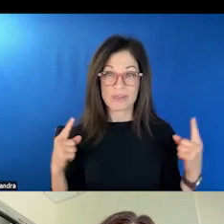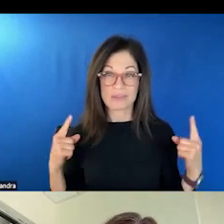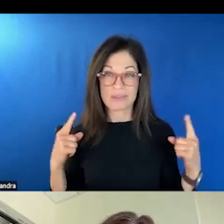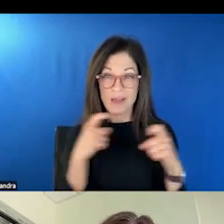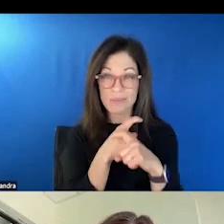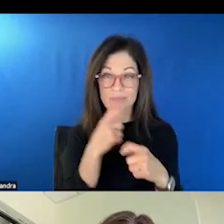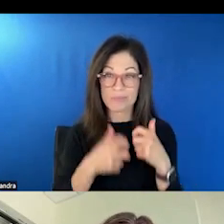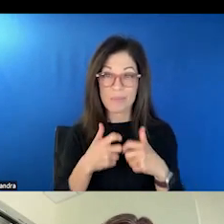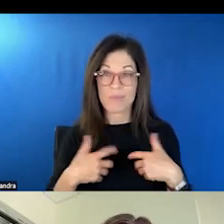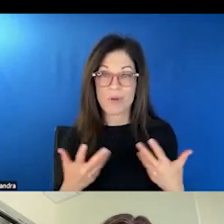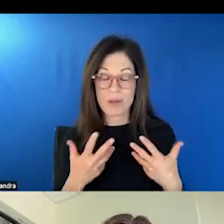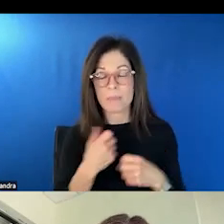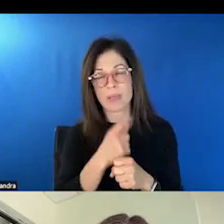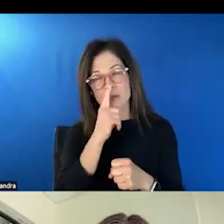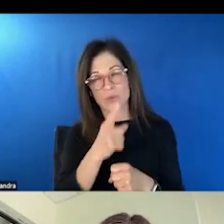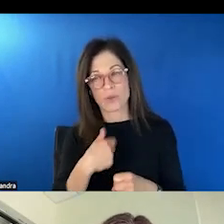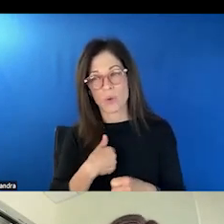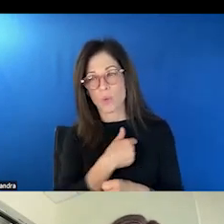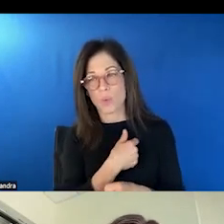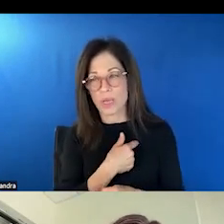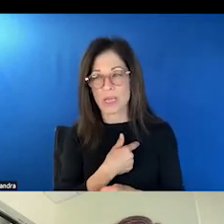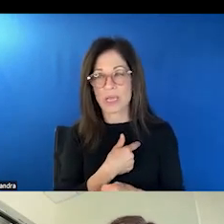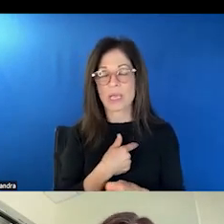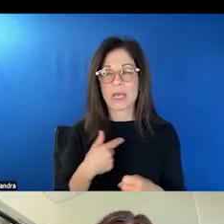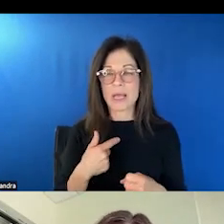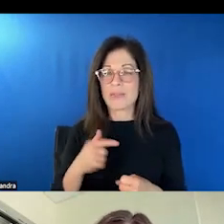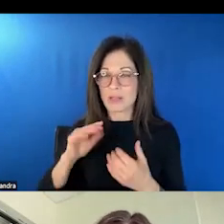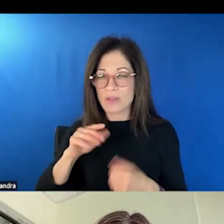TO MAKE SURE THAT WE BRING LOCAL COMMUNITIES AND STAKEHOLDERS